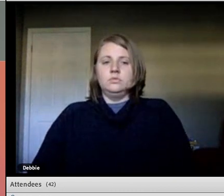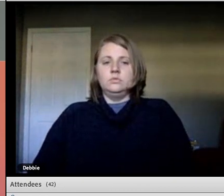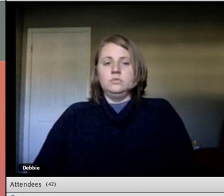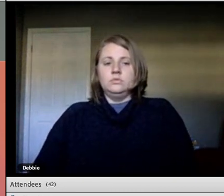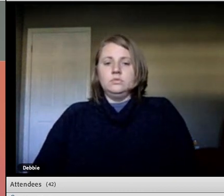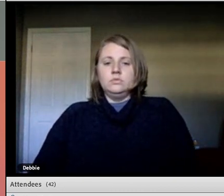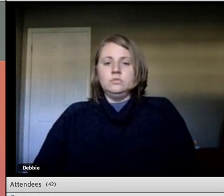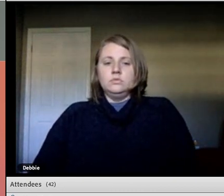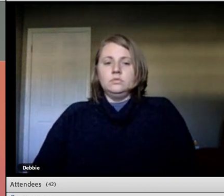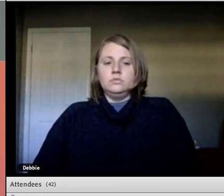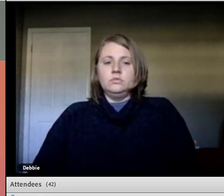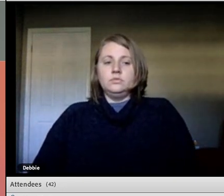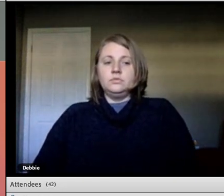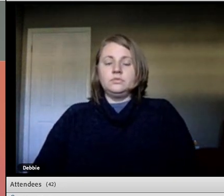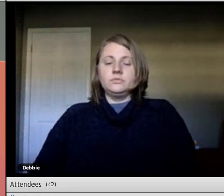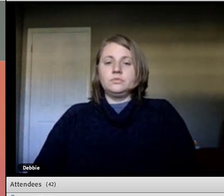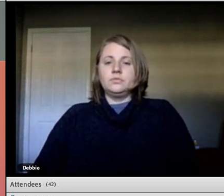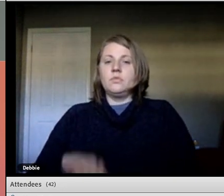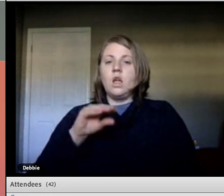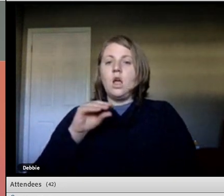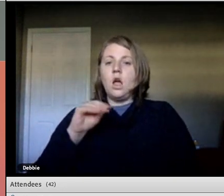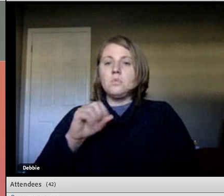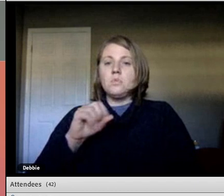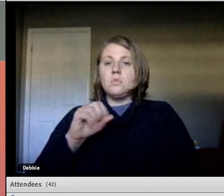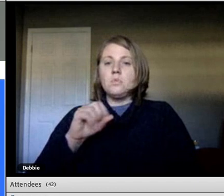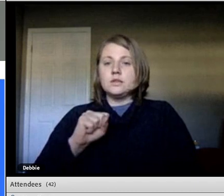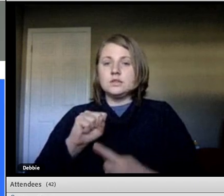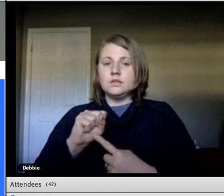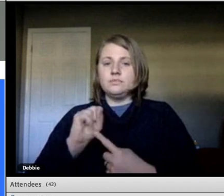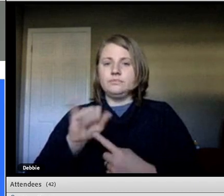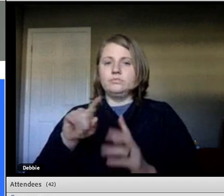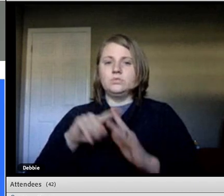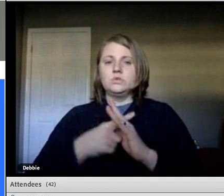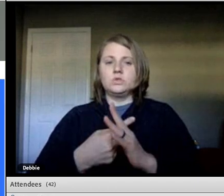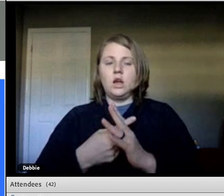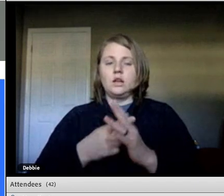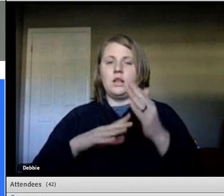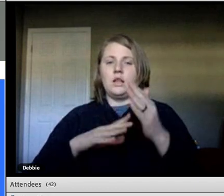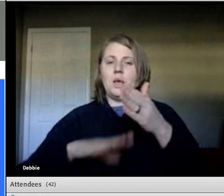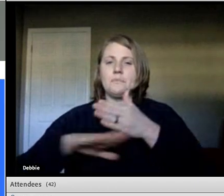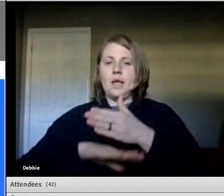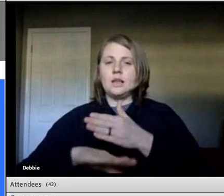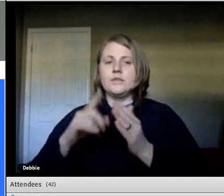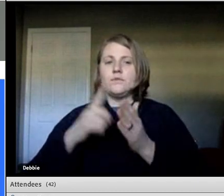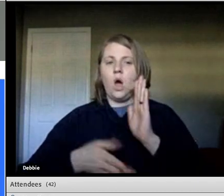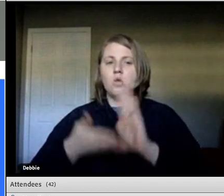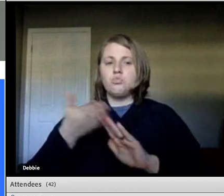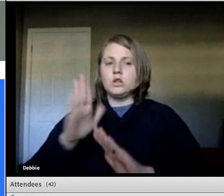So operating systems is where we're going to start. This is the basic of what runs your computer or your phone,